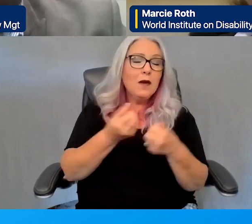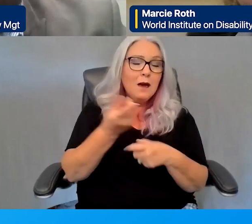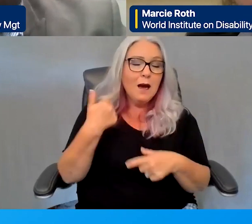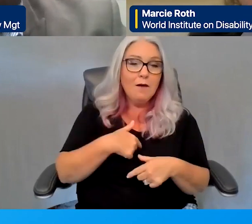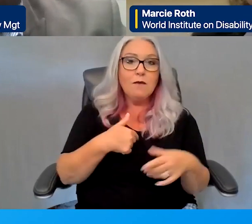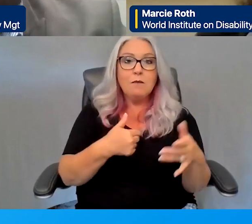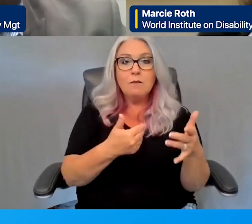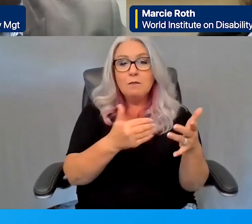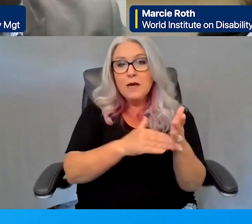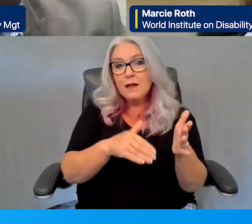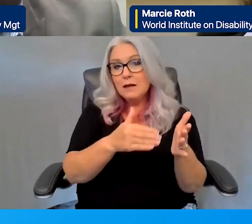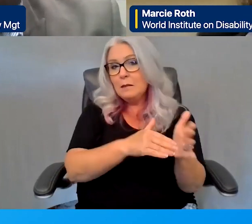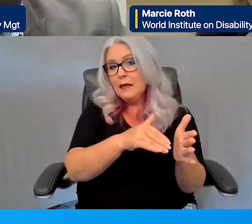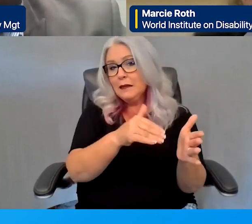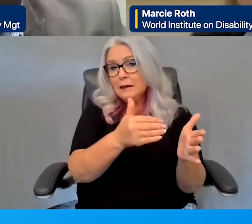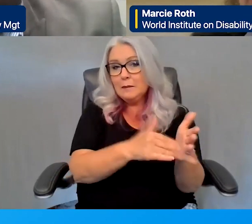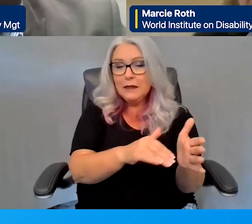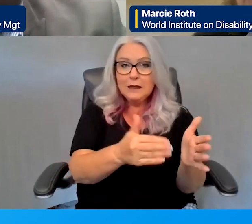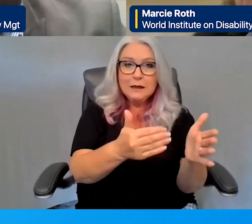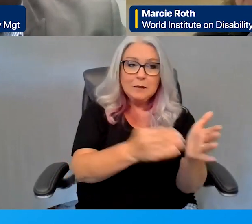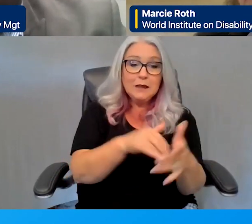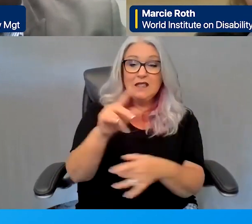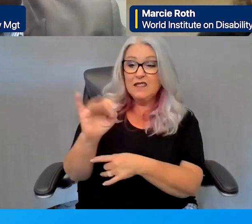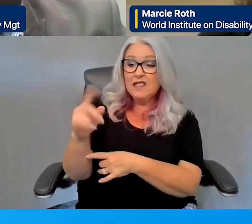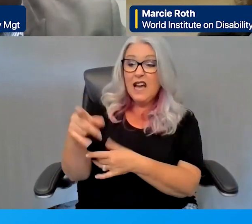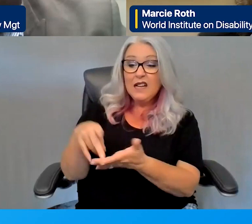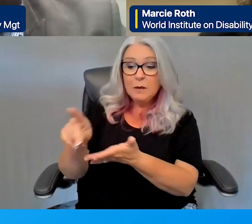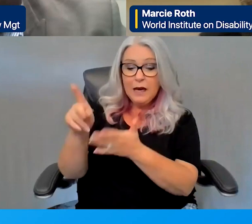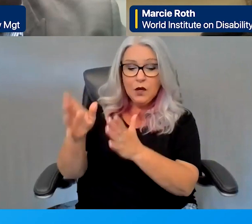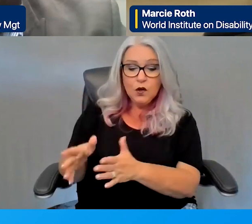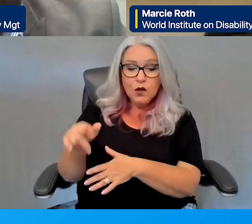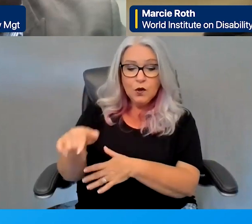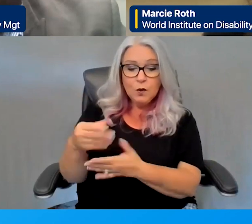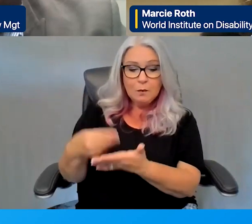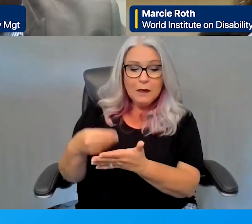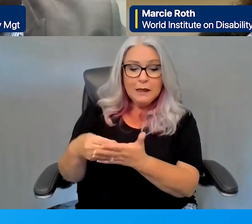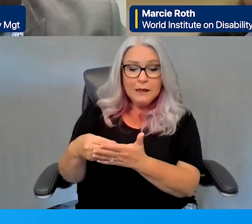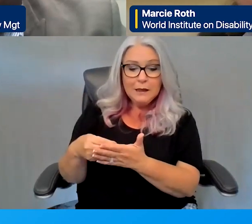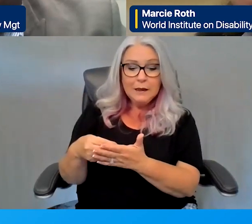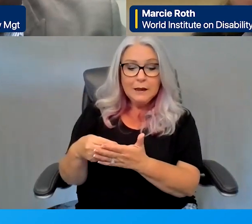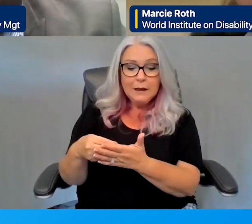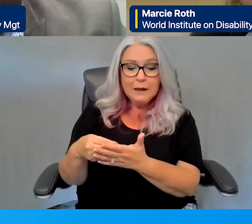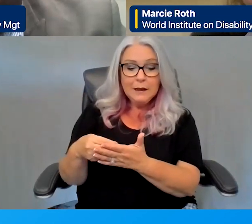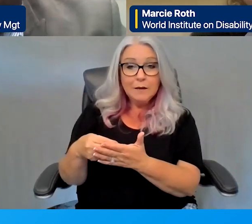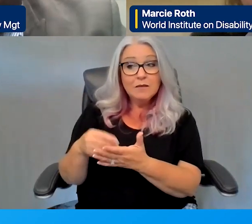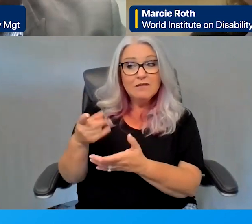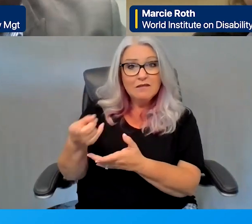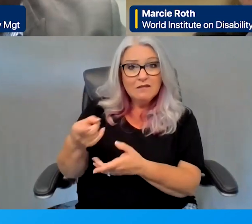billions of taxpayer dollars that have been required for 50